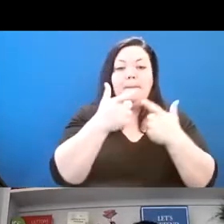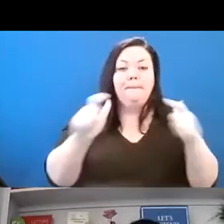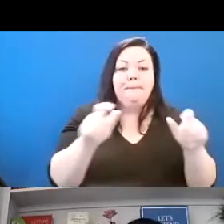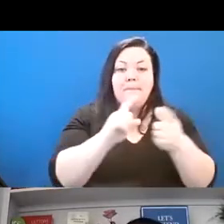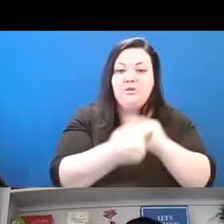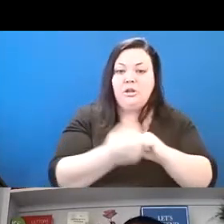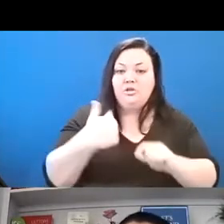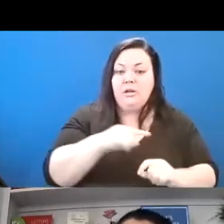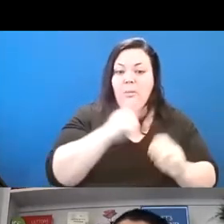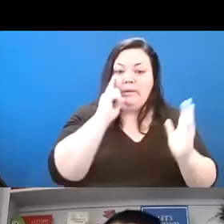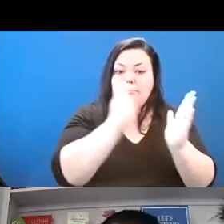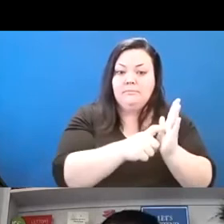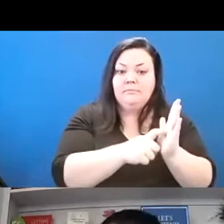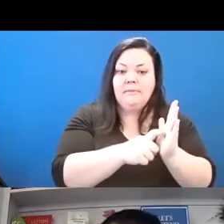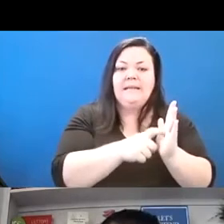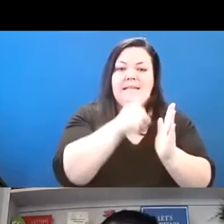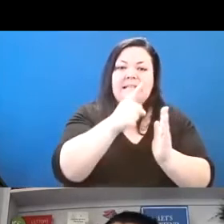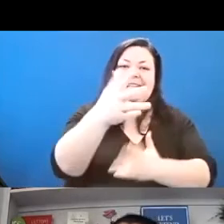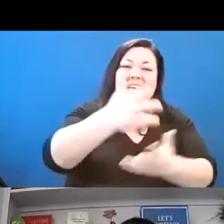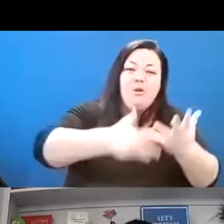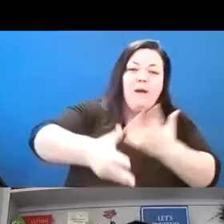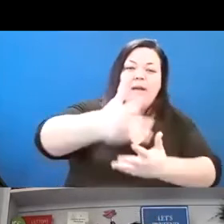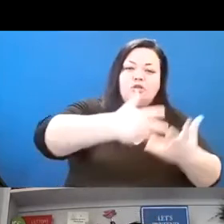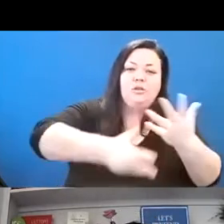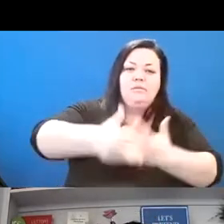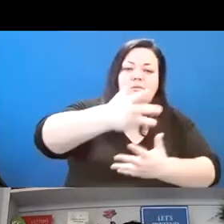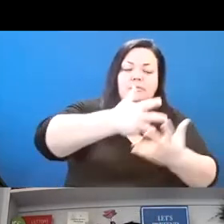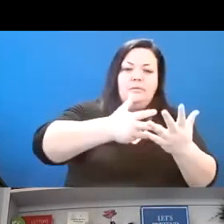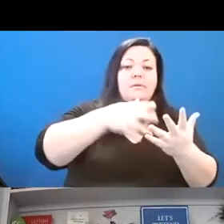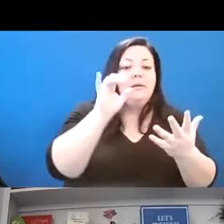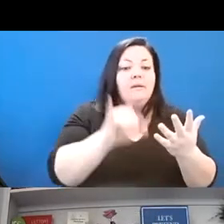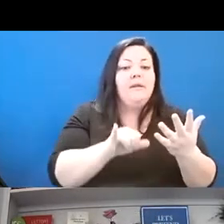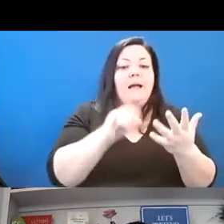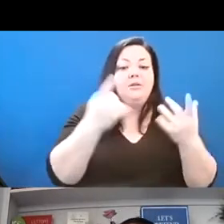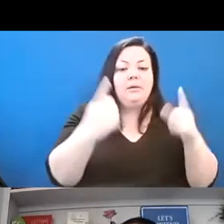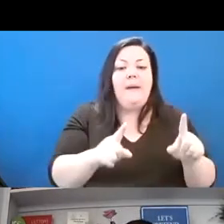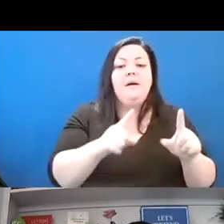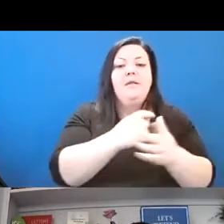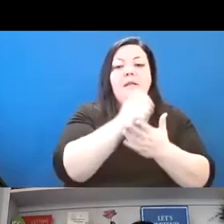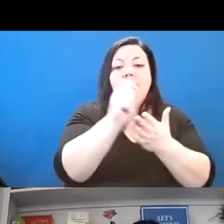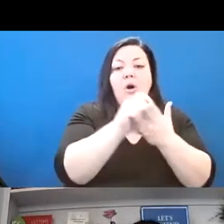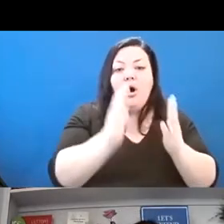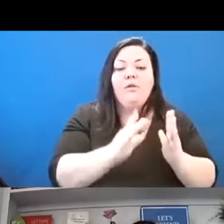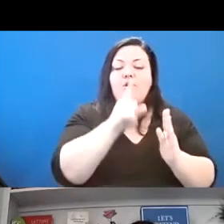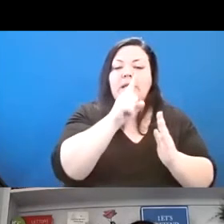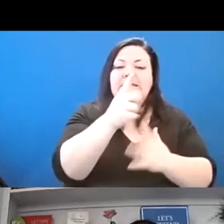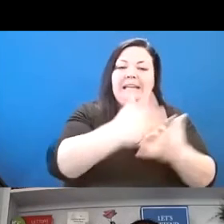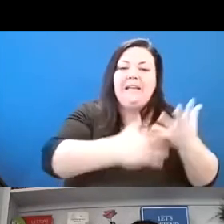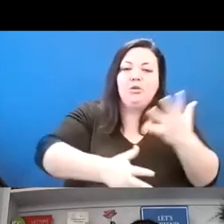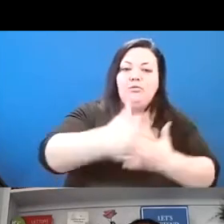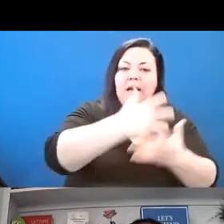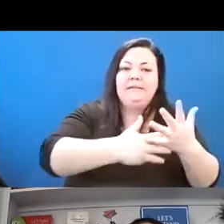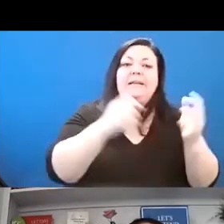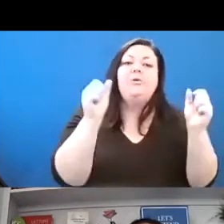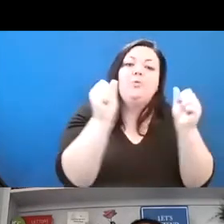is interaction this is when the author is interacting interacting with the author of